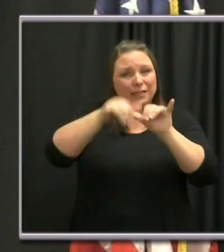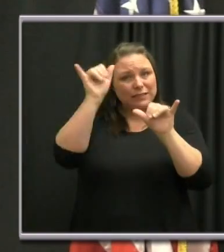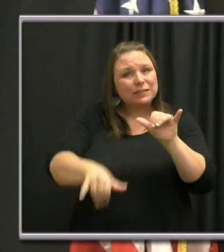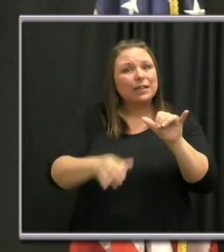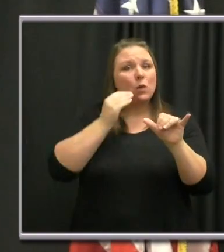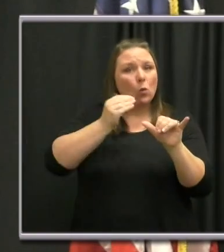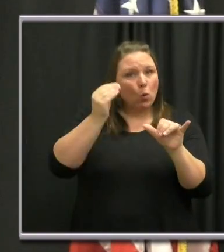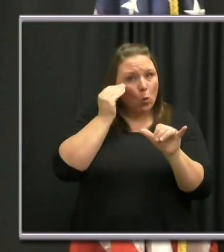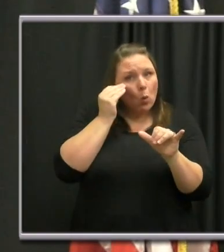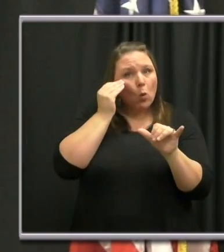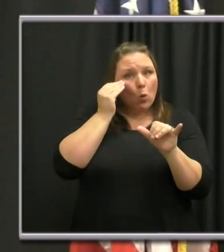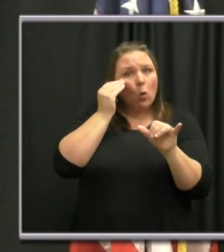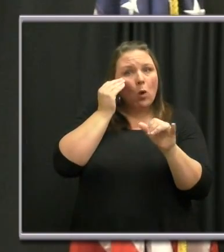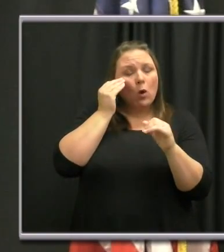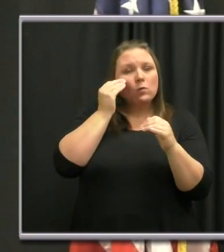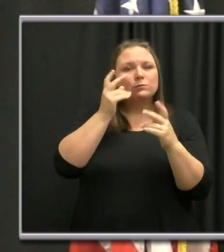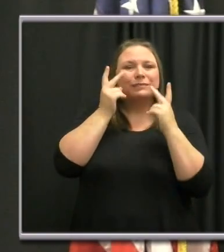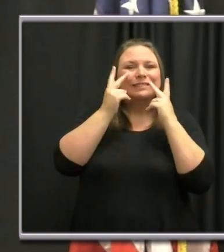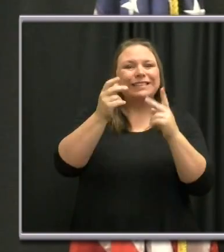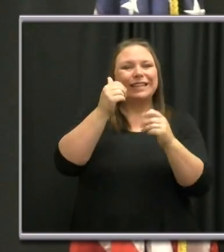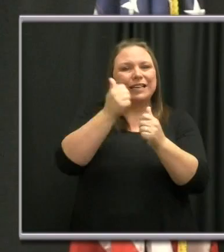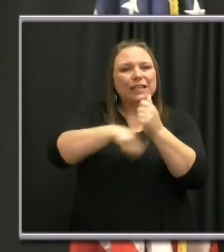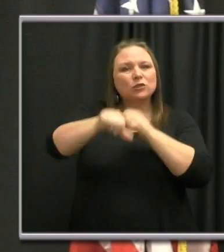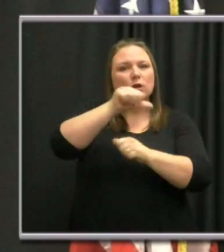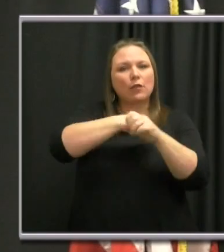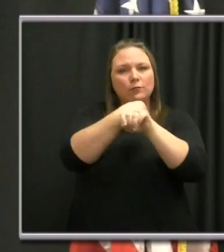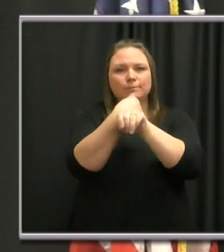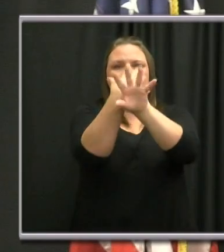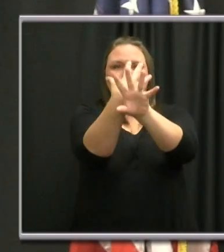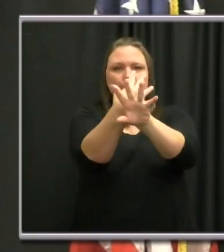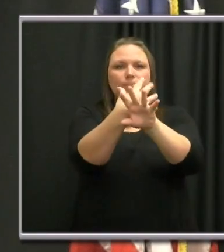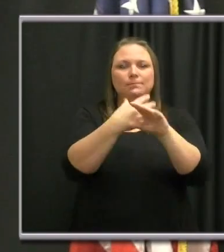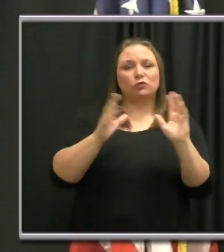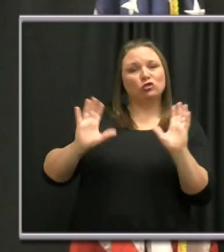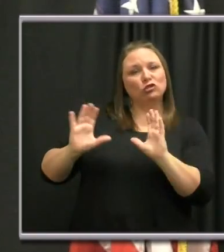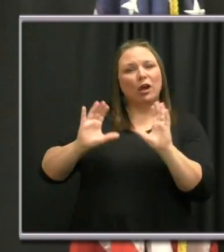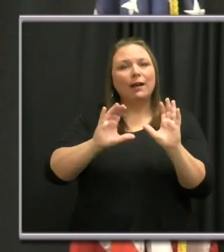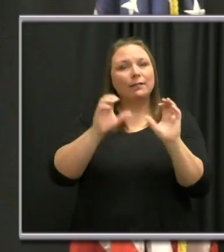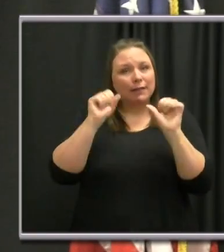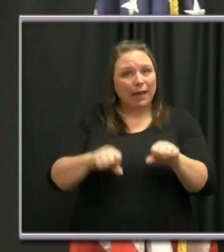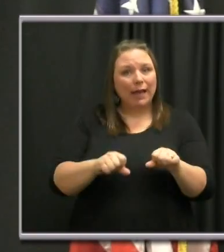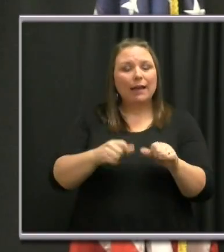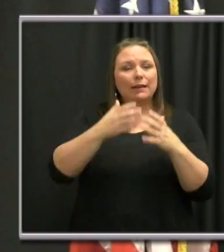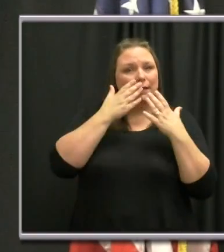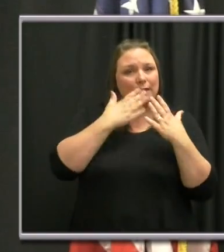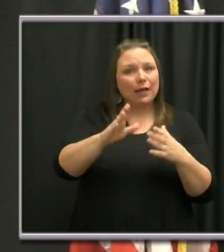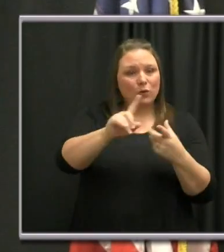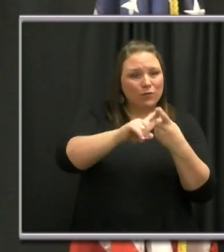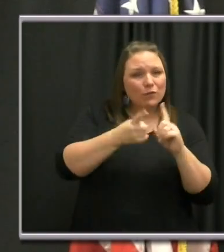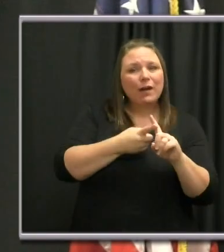STILL NOT THERE YET AND PLEASE TRY TO STAY HOME AND DO ALL. THE VISITING REMOTELY. THANK